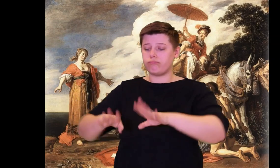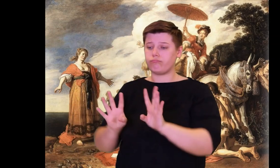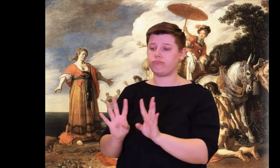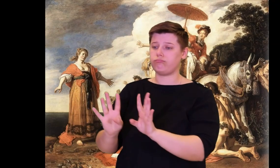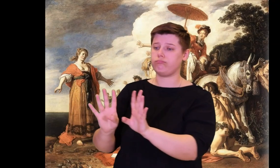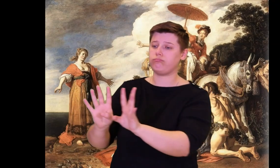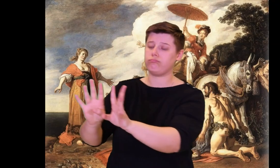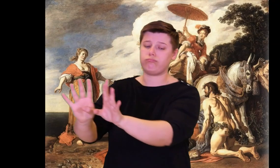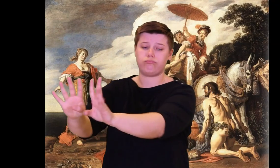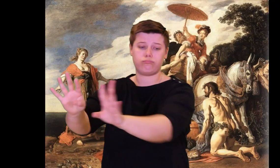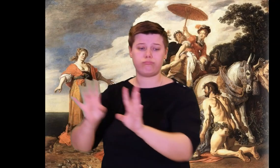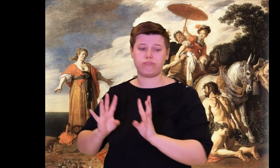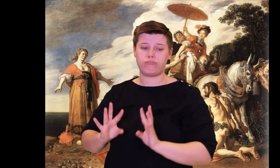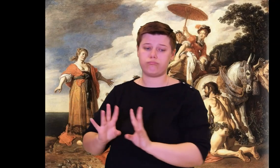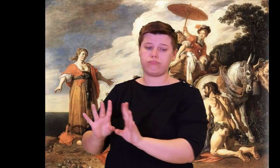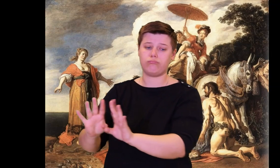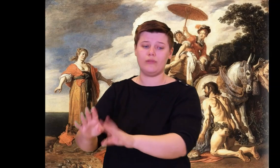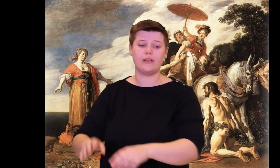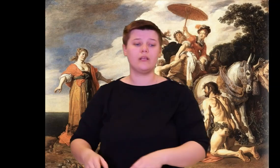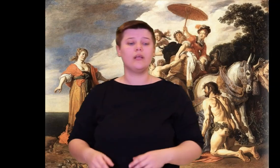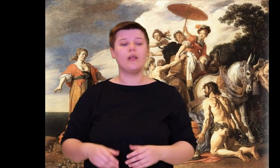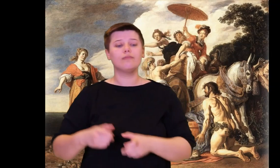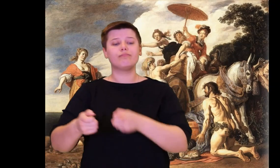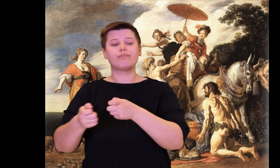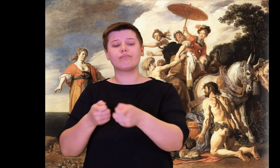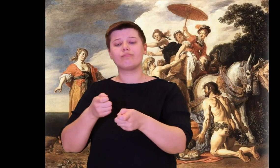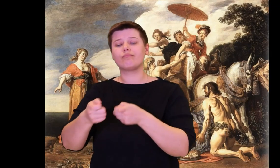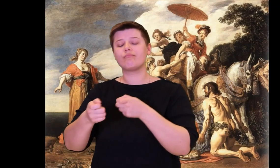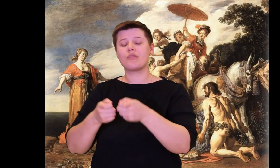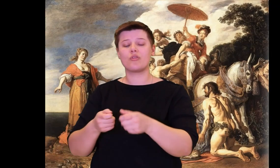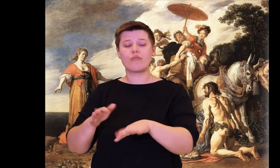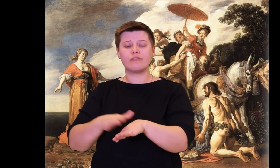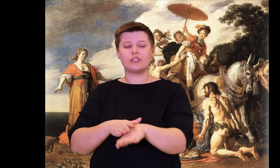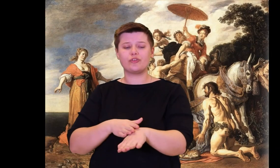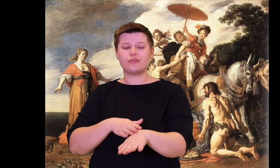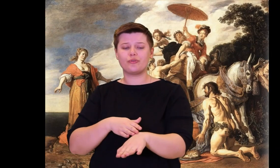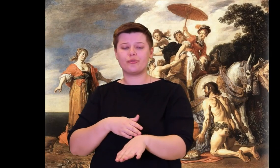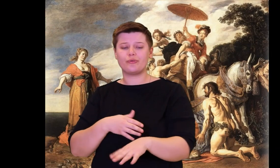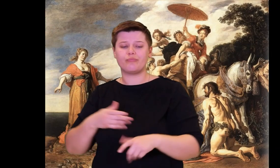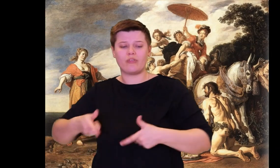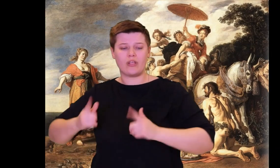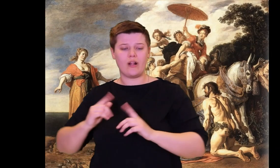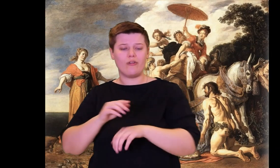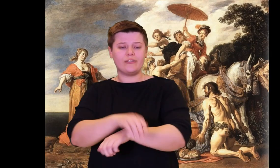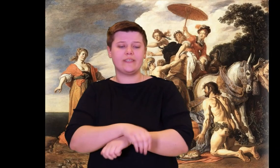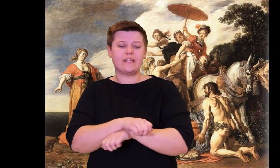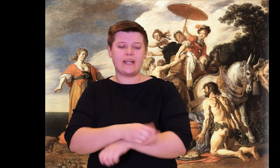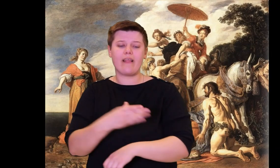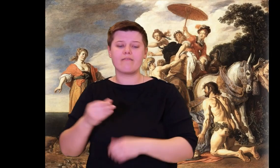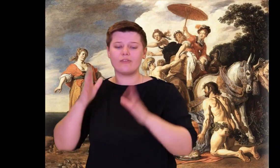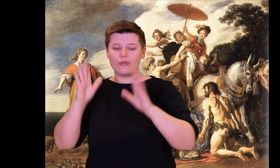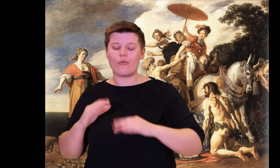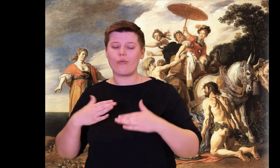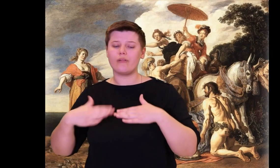You will find my mother sitting beside the hearth by firelight, and spinning her amazing purple wool.